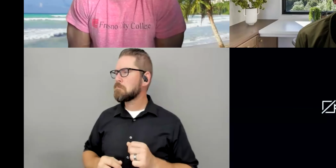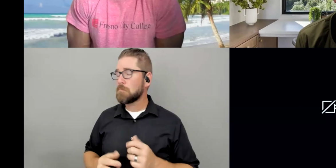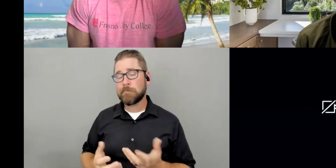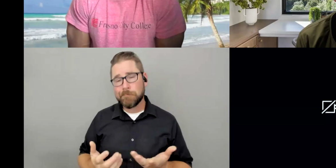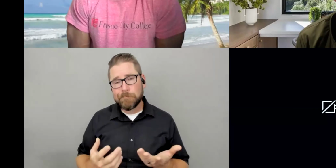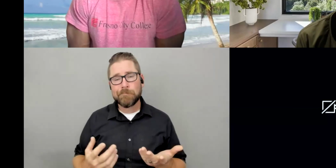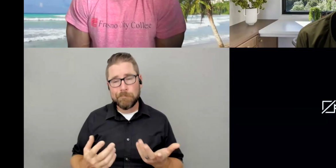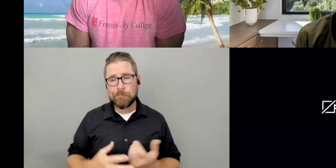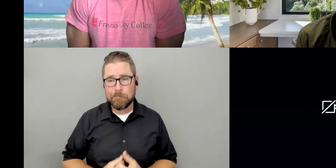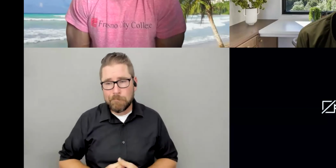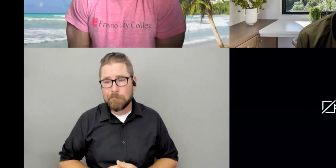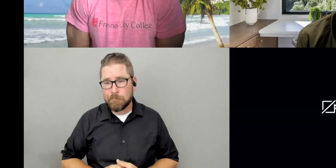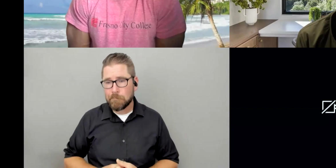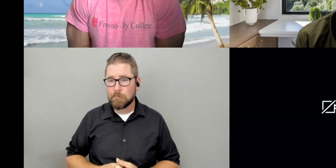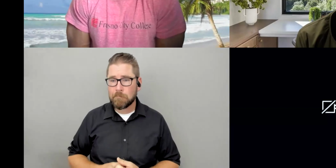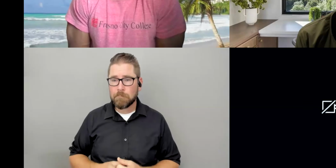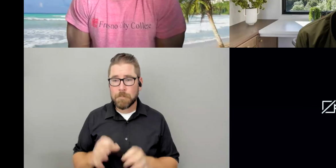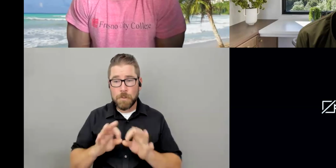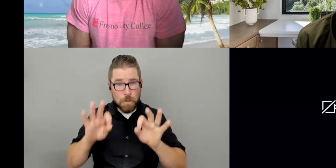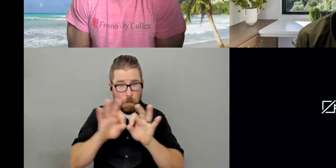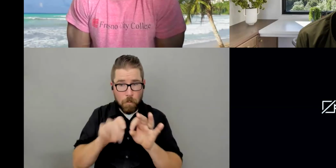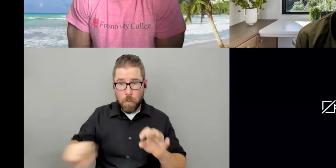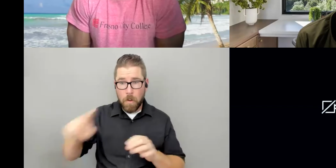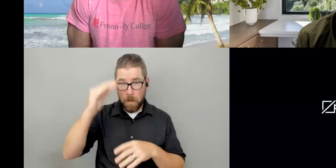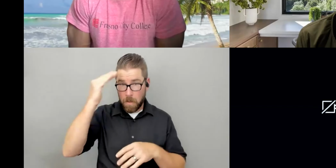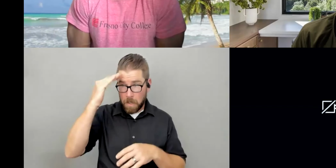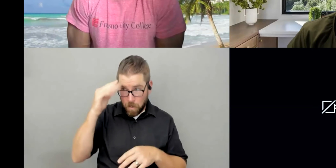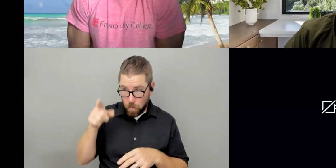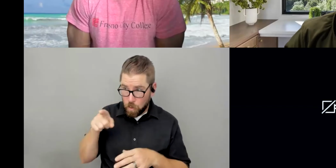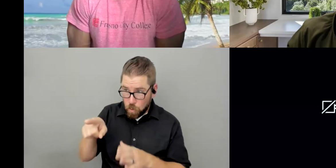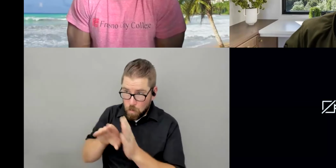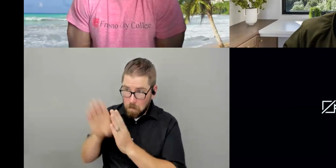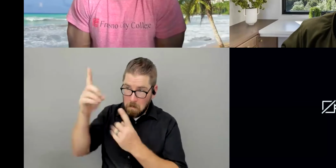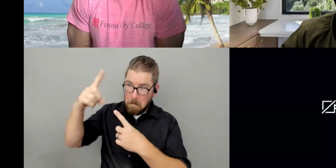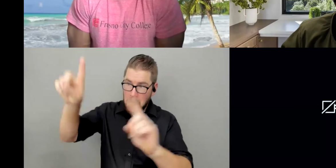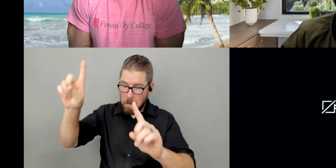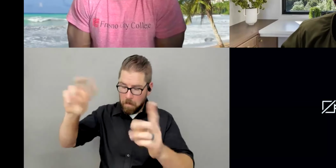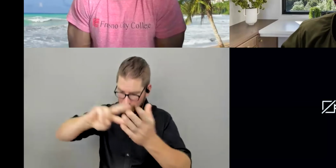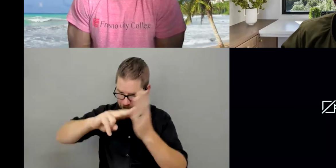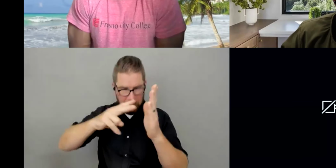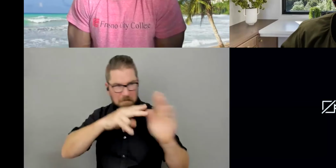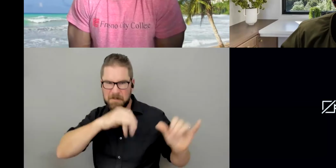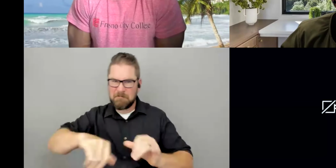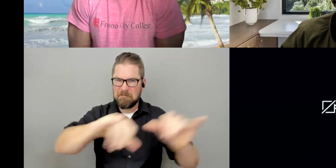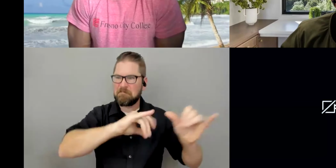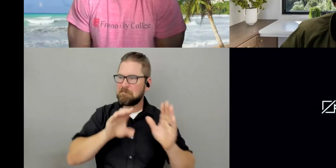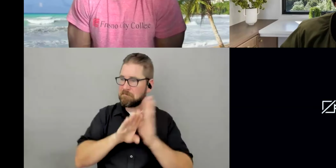that their success is the whole campus’s success. And the messaging that comes from Starfish,